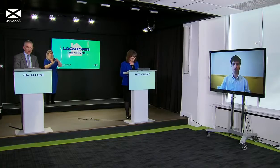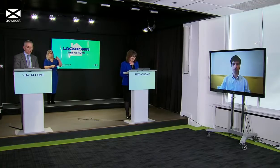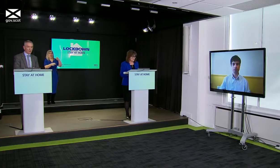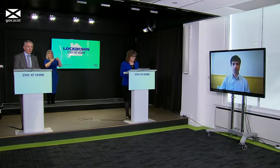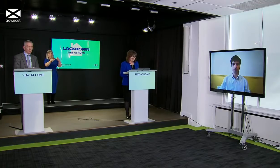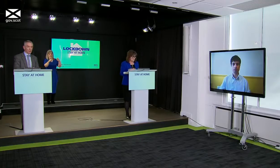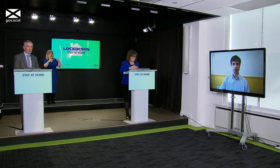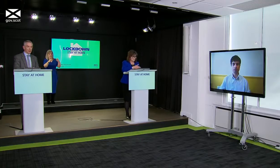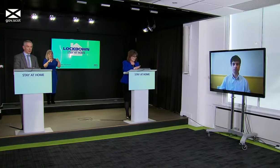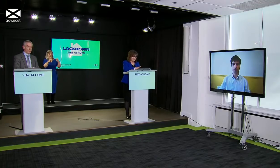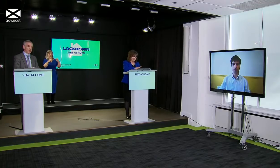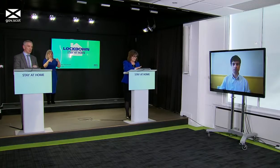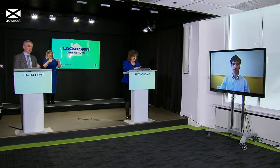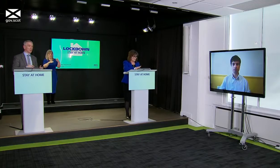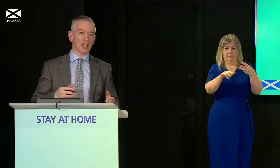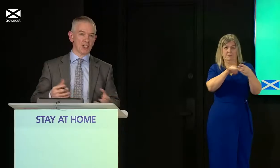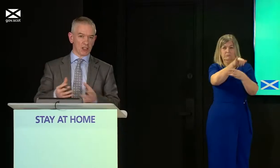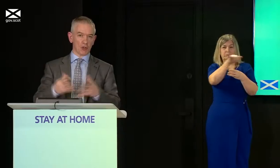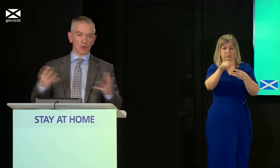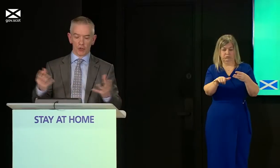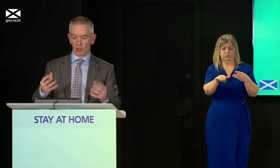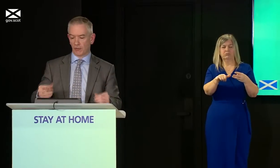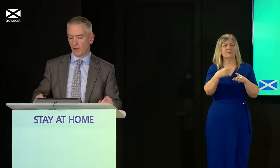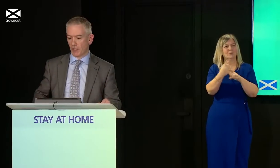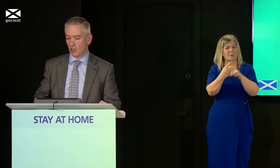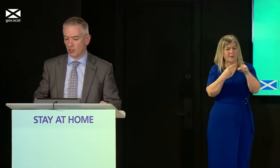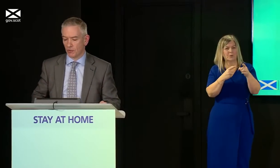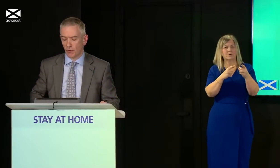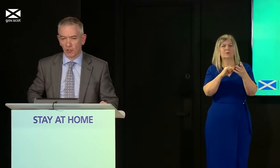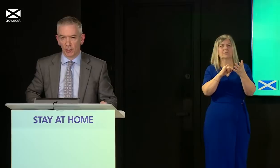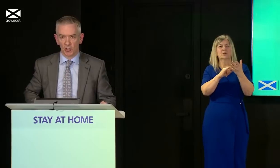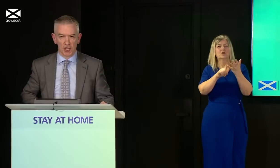first of all to understand that when we say surge testing there's all sorts of definitions for surge